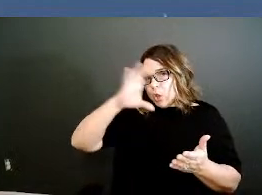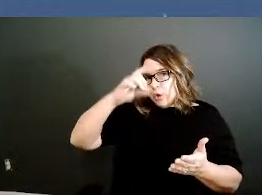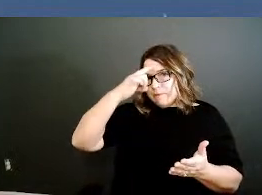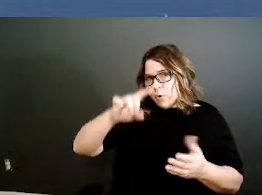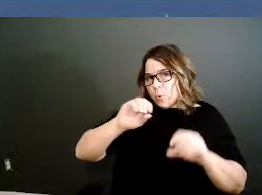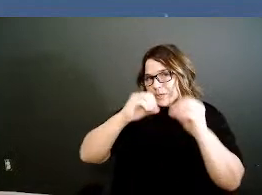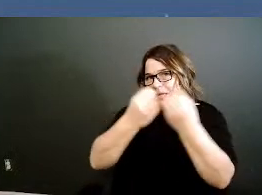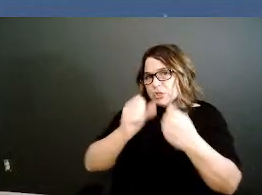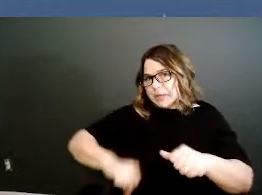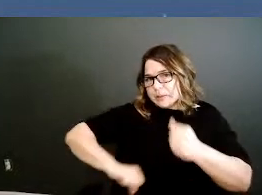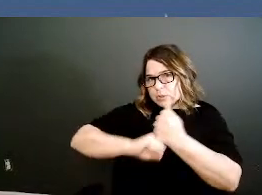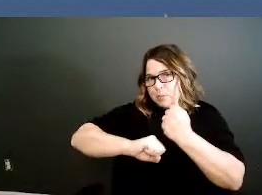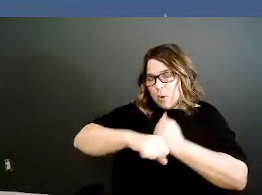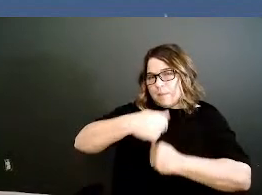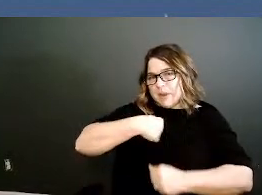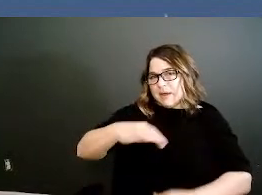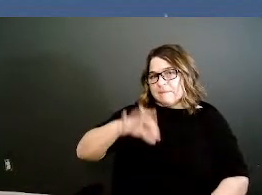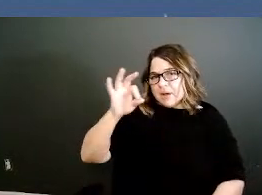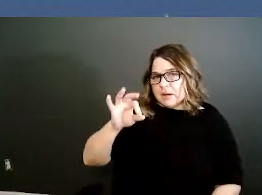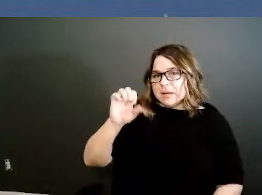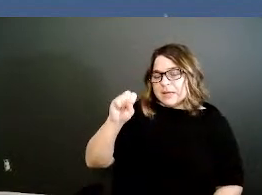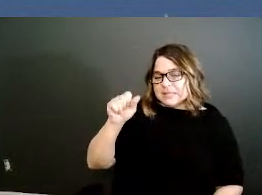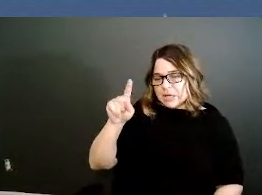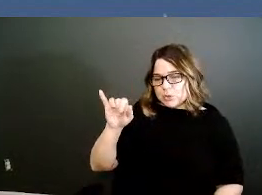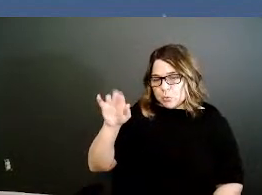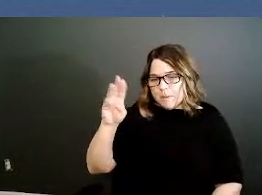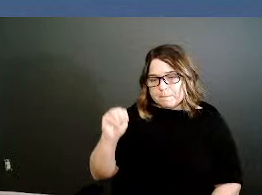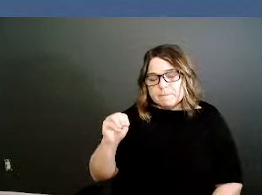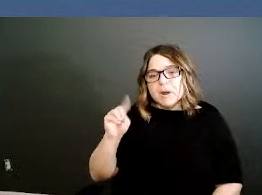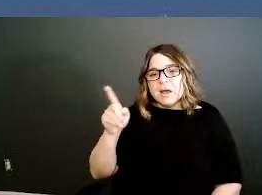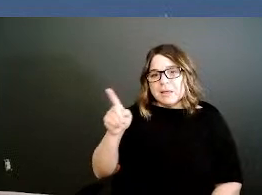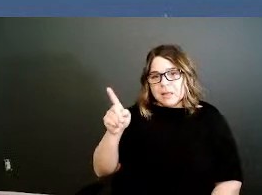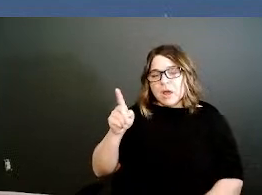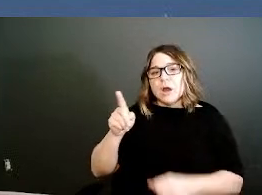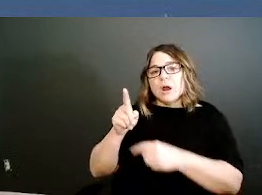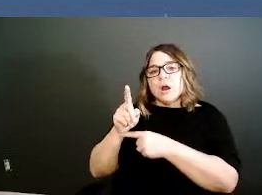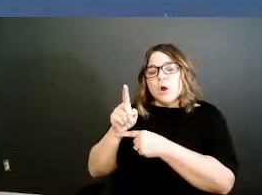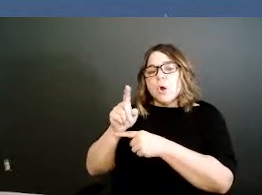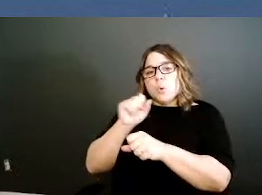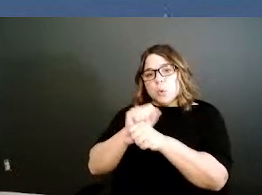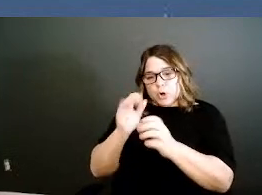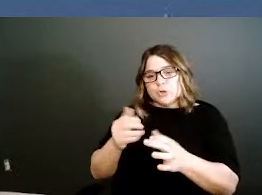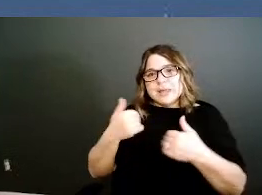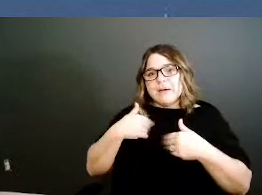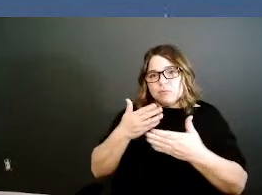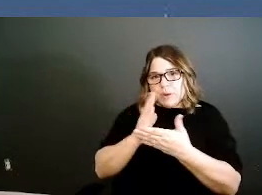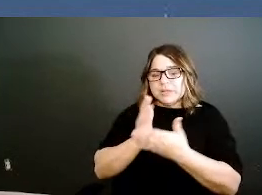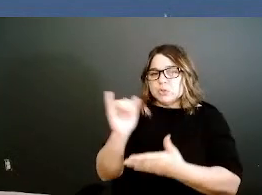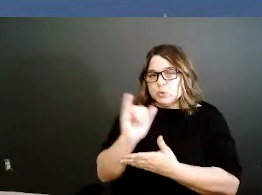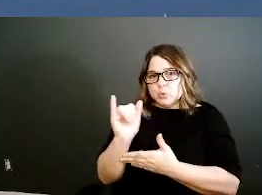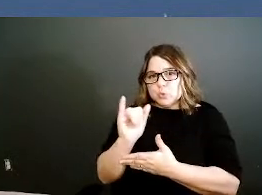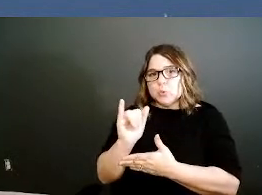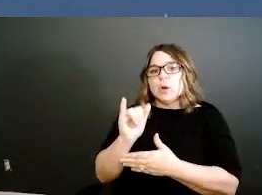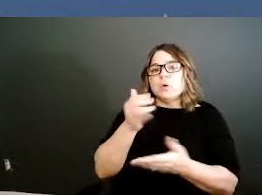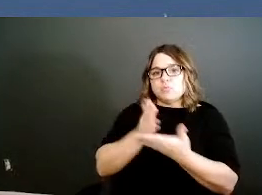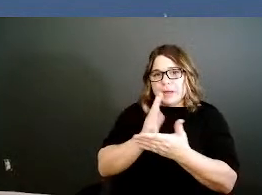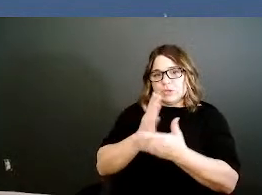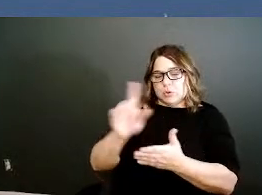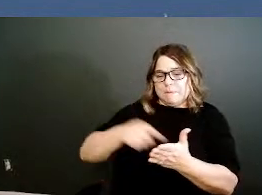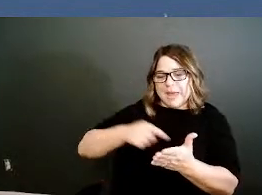WE HAVE RIGHTS TO BEING PAID FOR WHAT WE WORK AND OTHER RIGHTS THAT OUR EMPLOYERS NEED TO RESPECT. IT MADE ME FEEL SO ANGRY THAT I HAD TO EXPERIENCE ALL OF